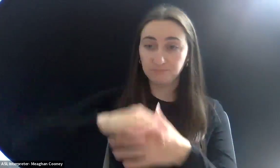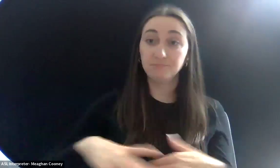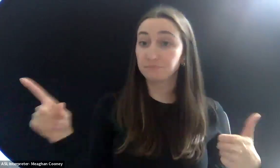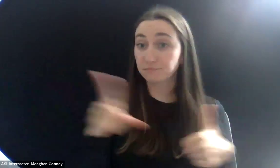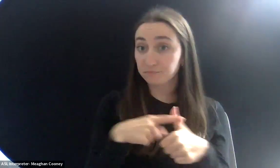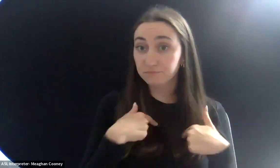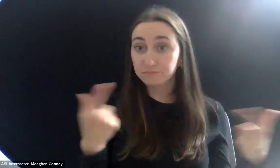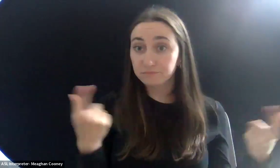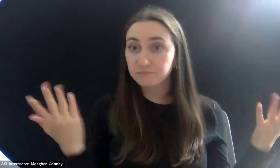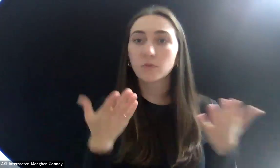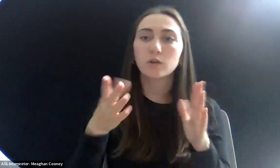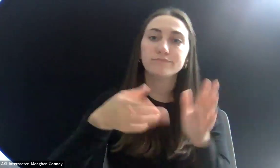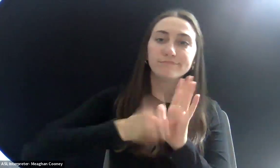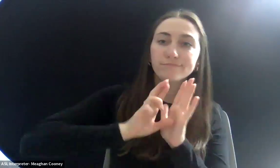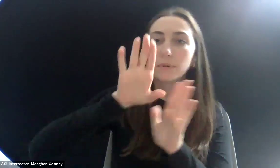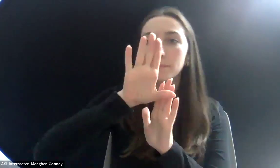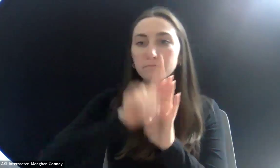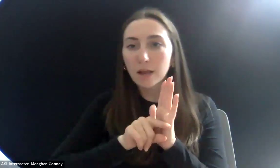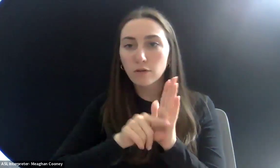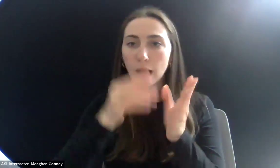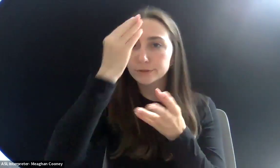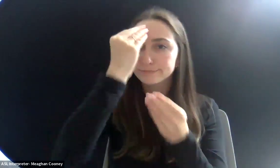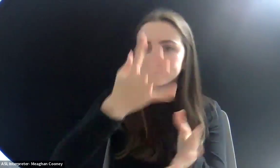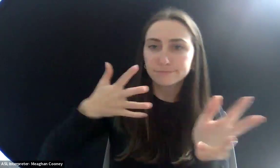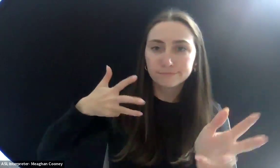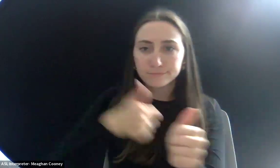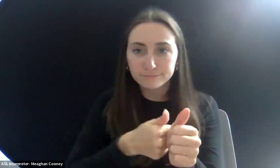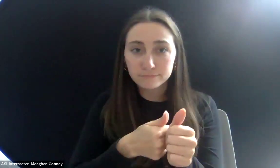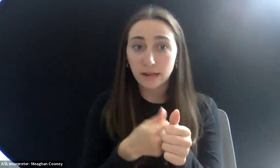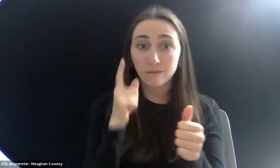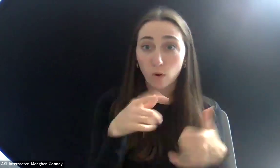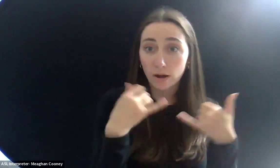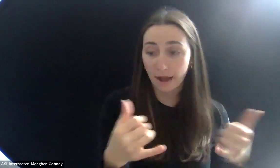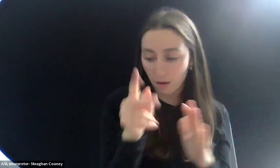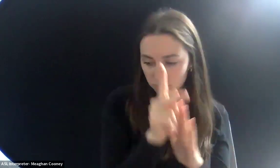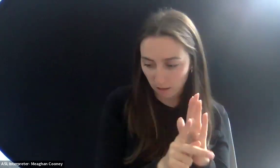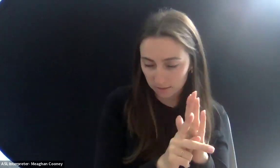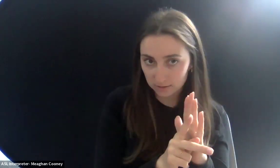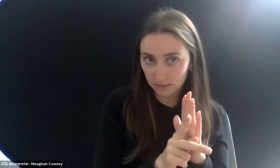background to what the current policy is. It was issued in 2010.